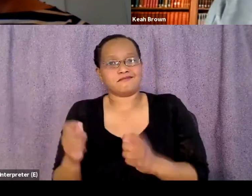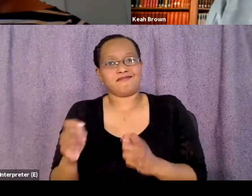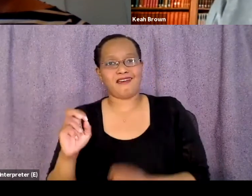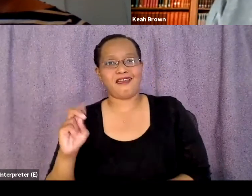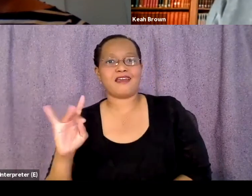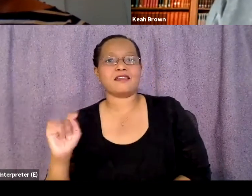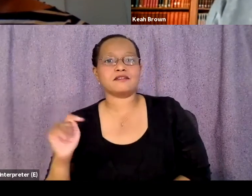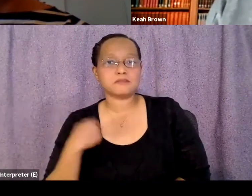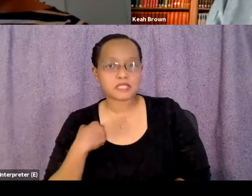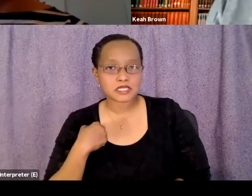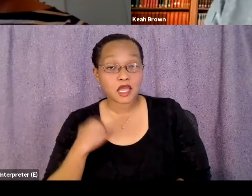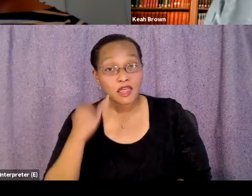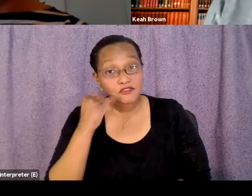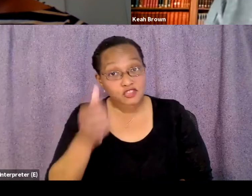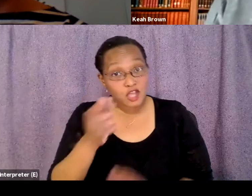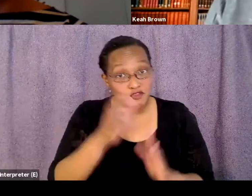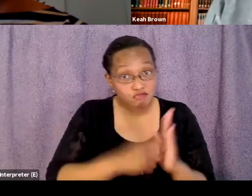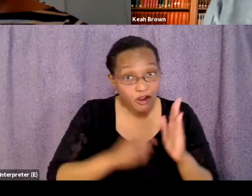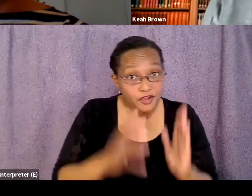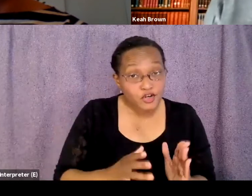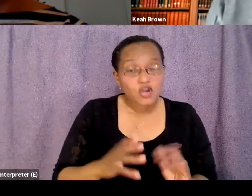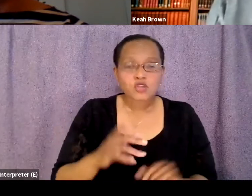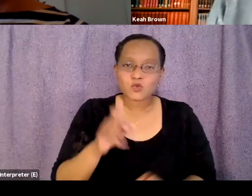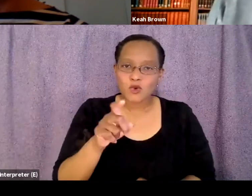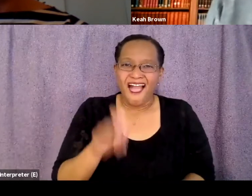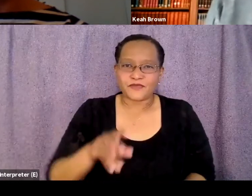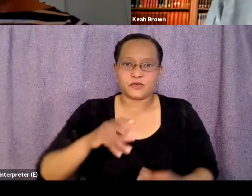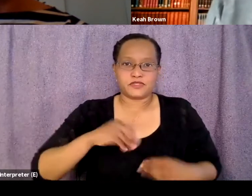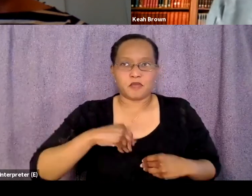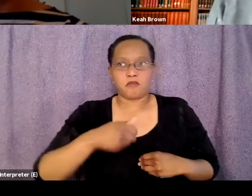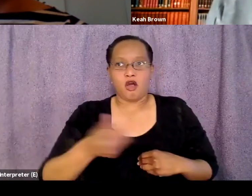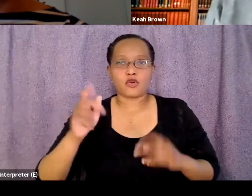Keah Brown: You have to be edited there is not a writer that I know who is not edited